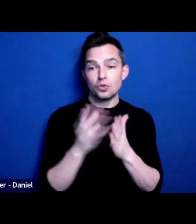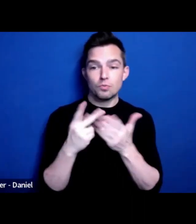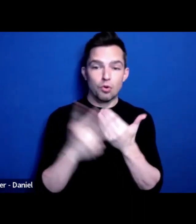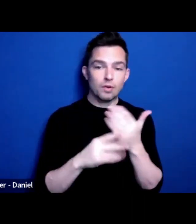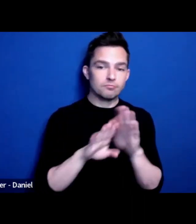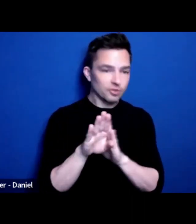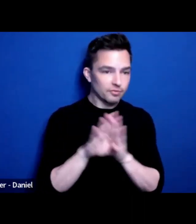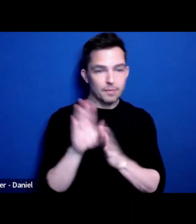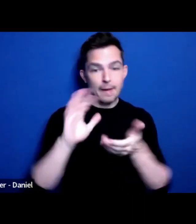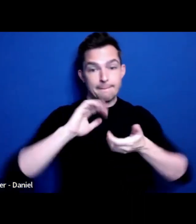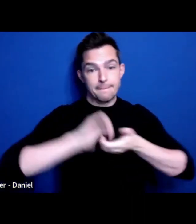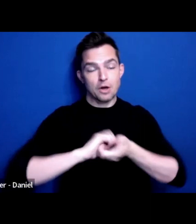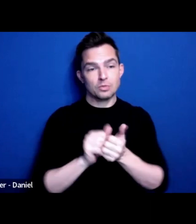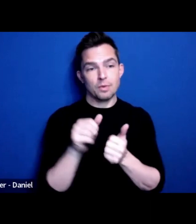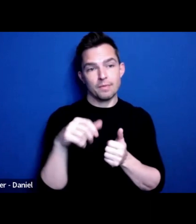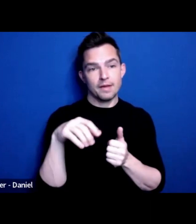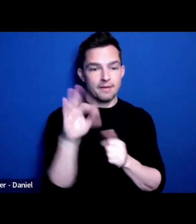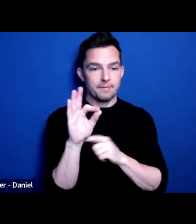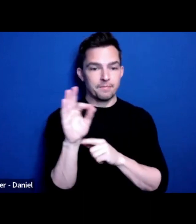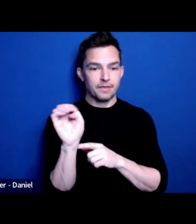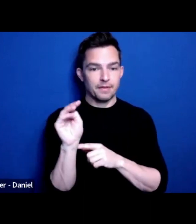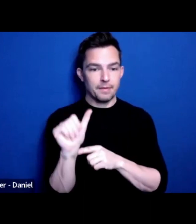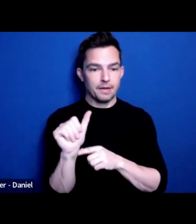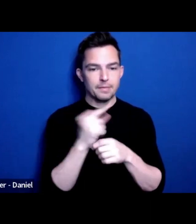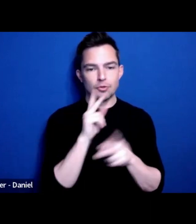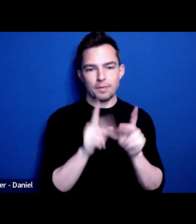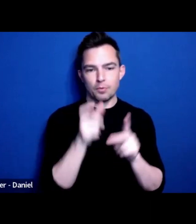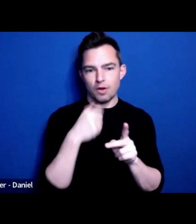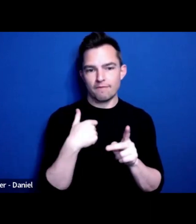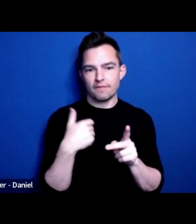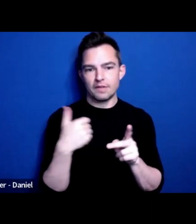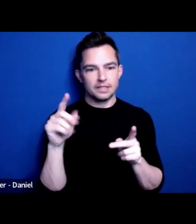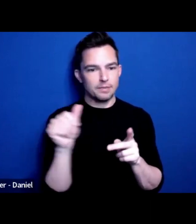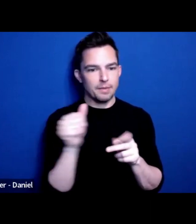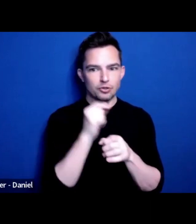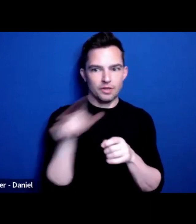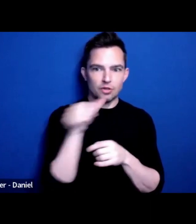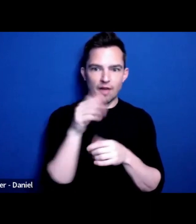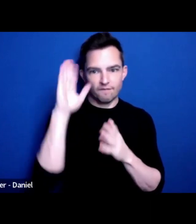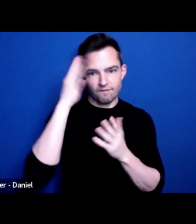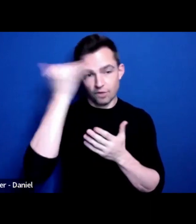in partnership with FEMA that will ensure people with disabilities are not forgotten and their voices are heard.